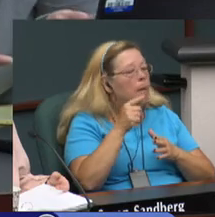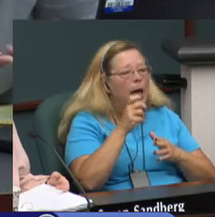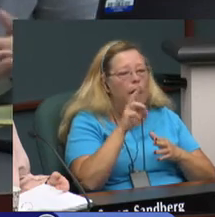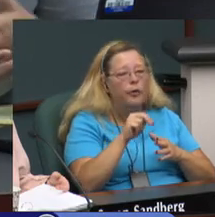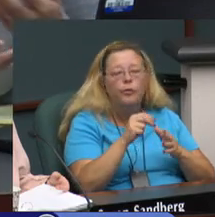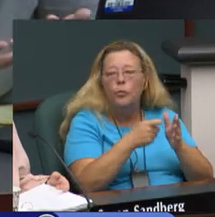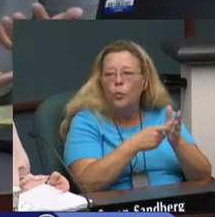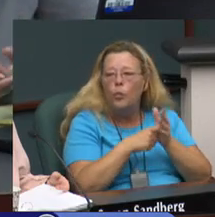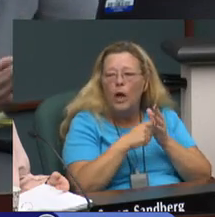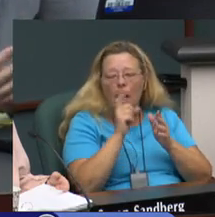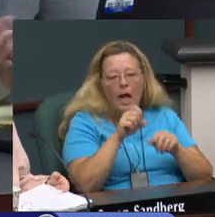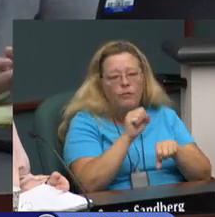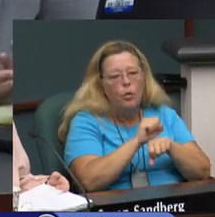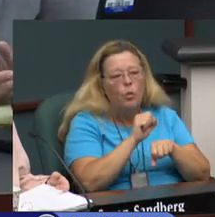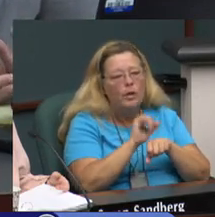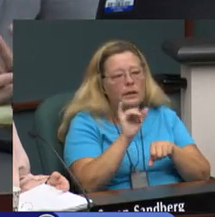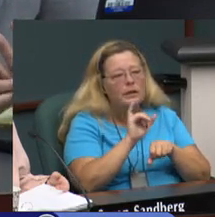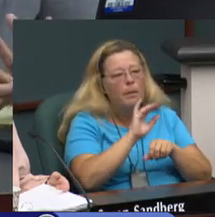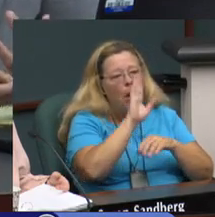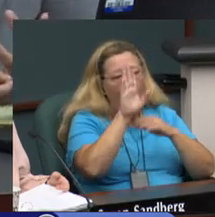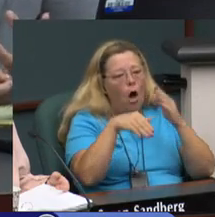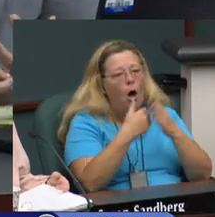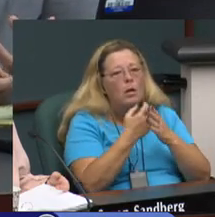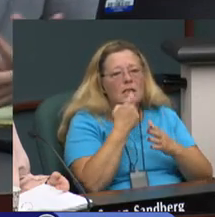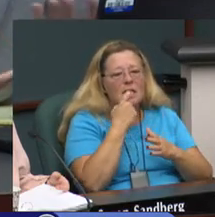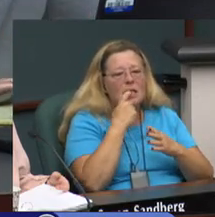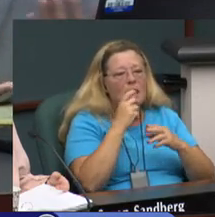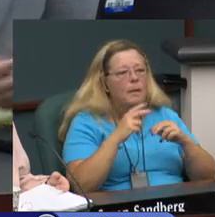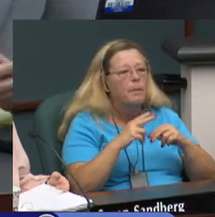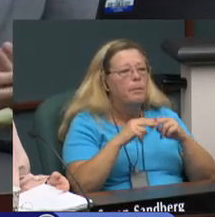so like an entirely glass building would probably not be able to meet the other